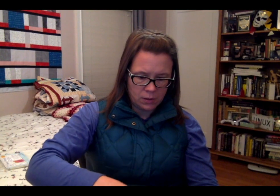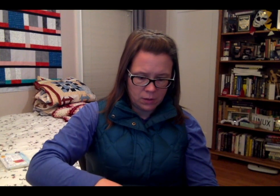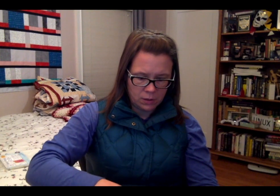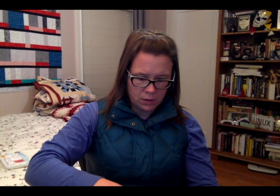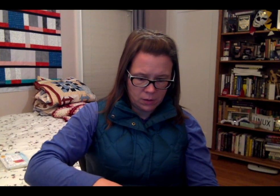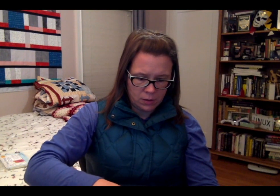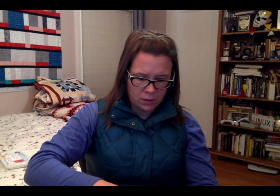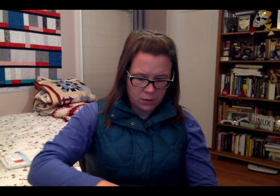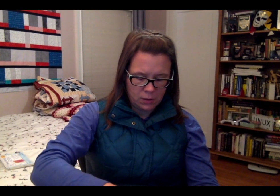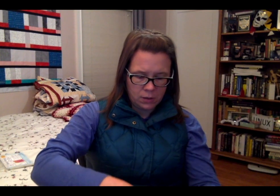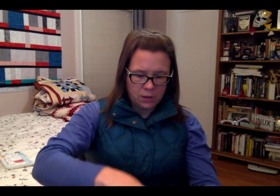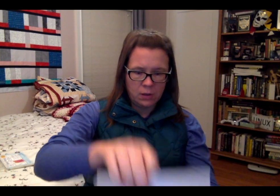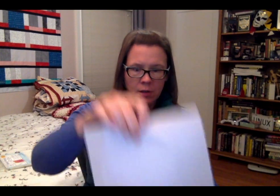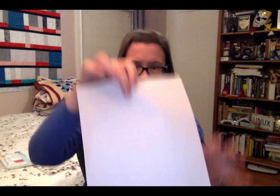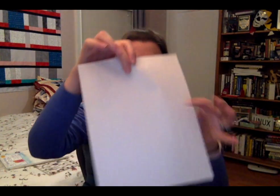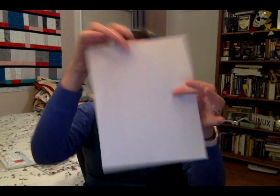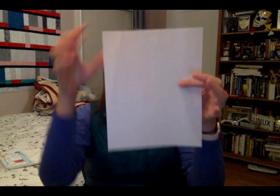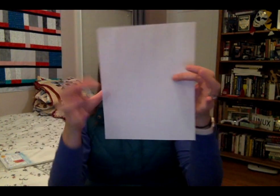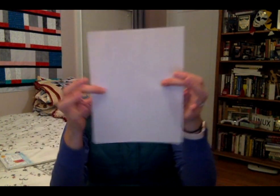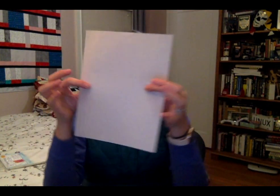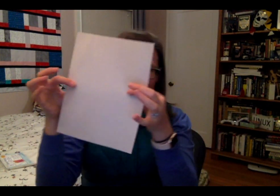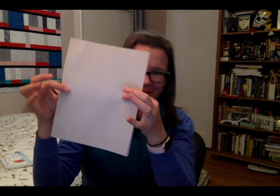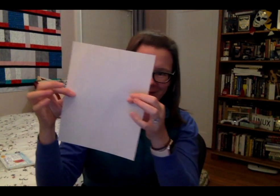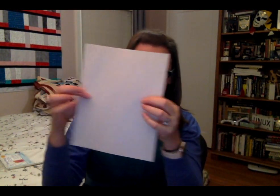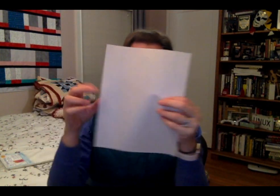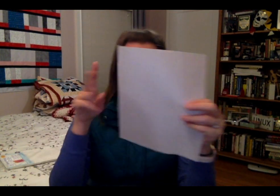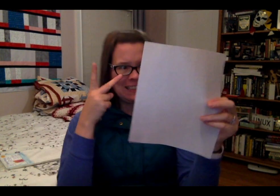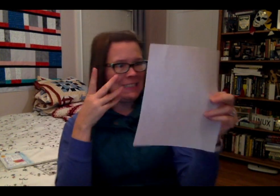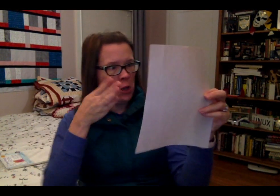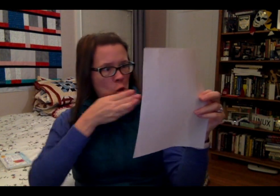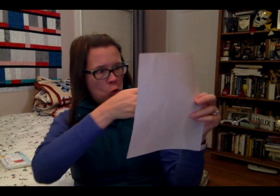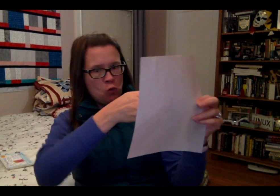Let me hold this up and see if you can tell.